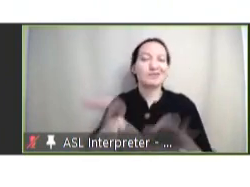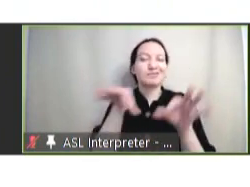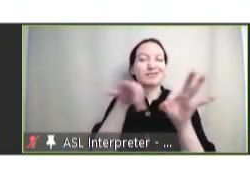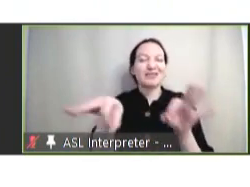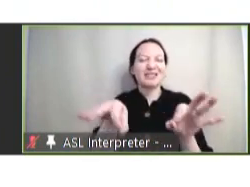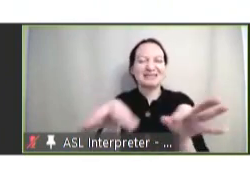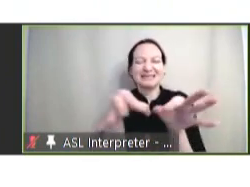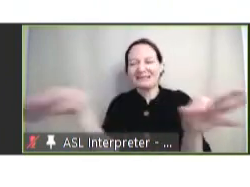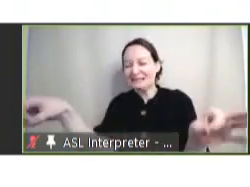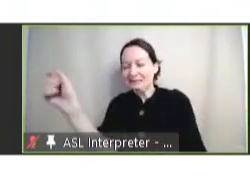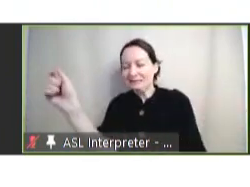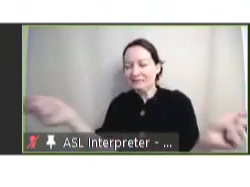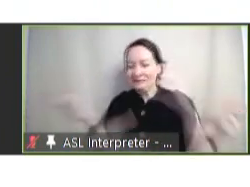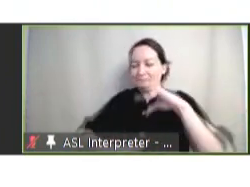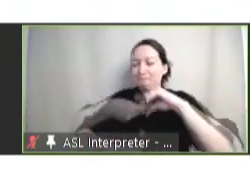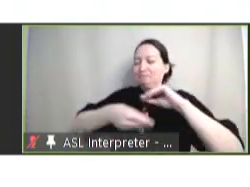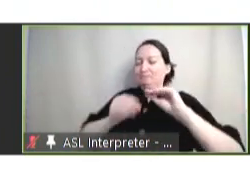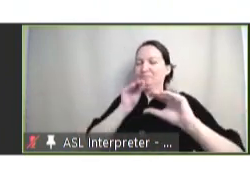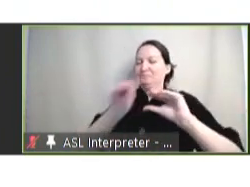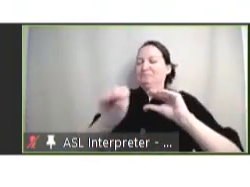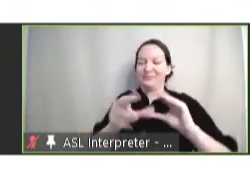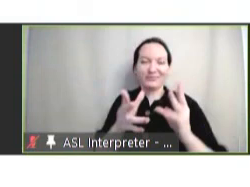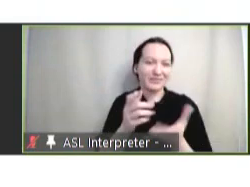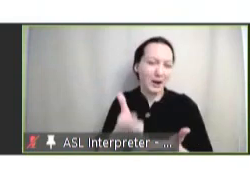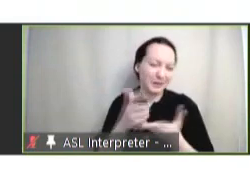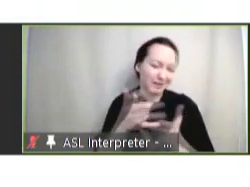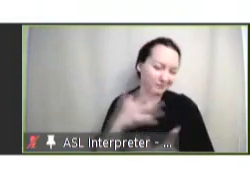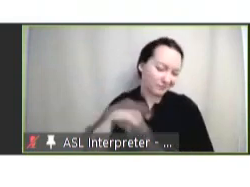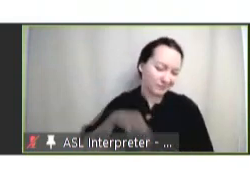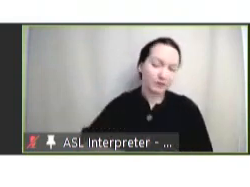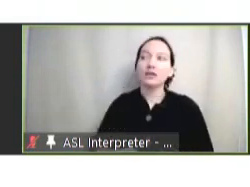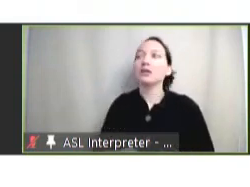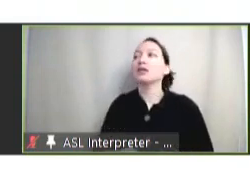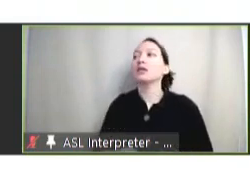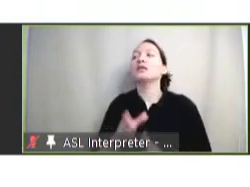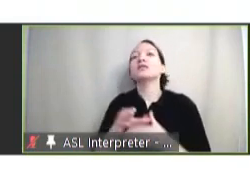and it could be included; it would help us a lot. It is some of the systems that people are using,